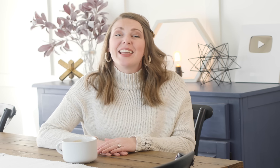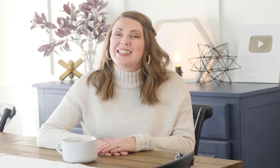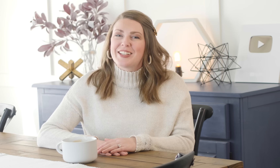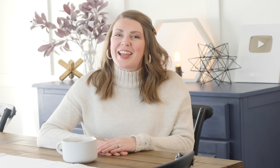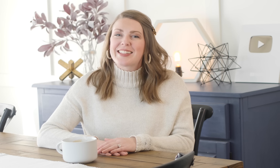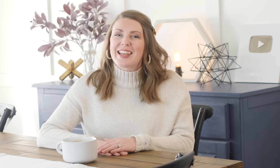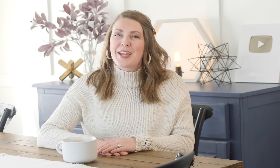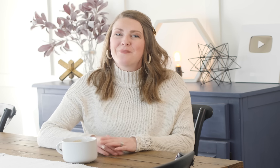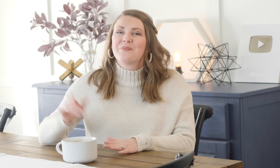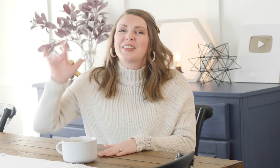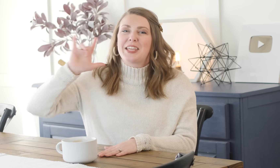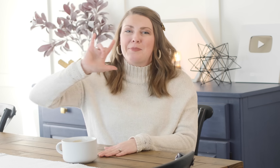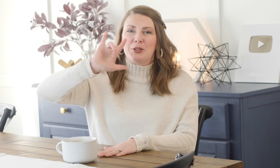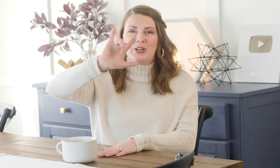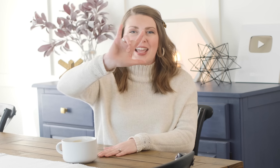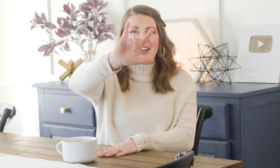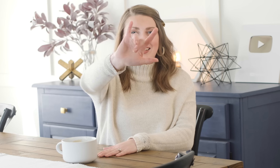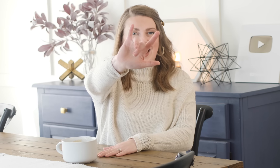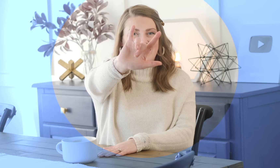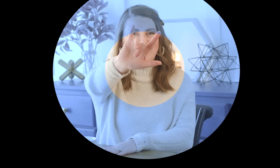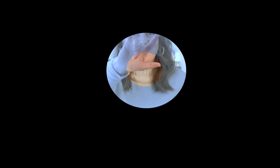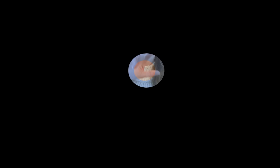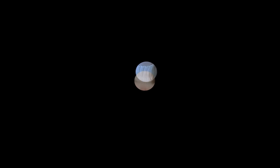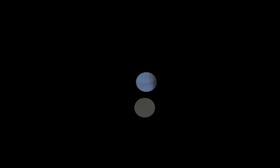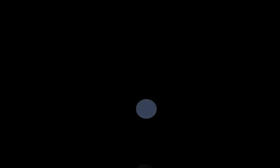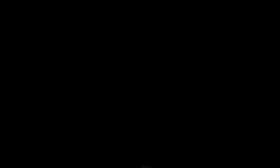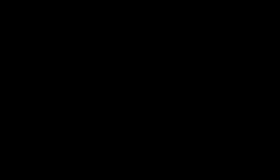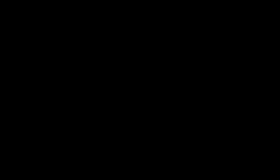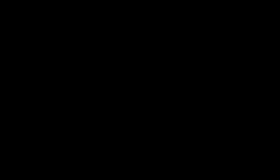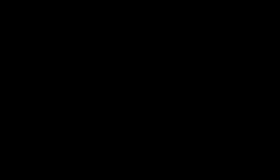Until next time keep learning how to sign 🤟🏼